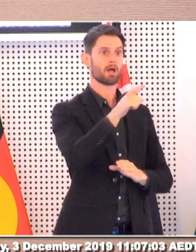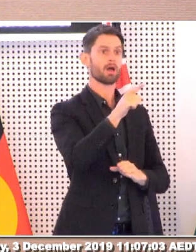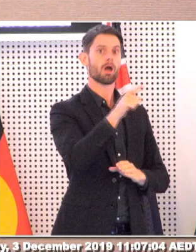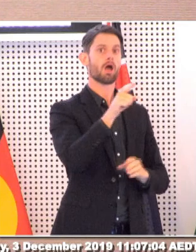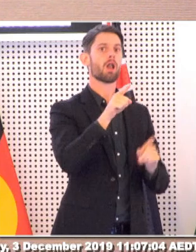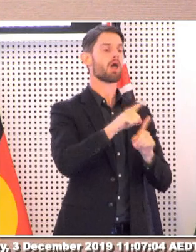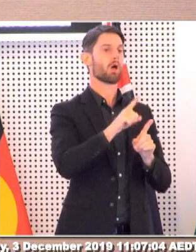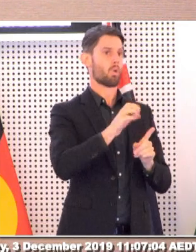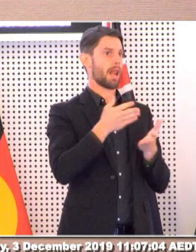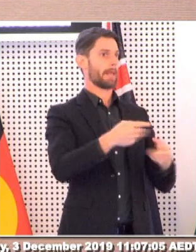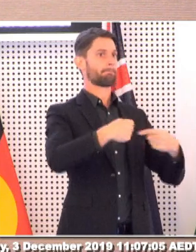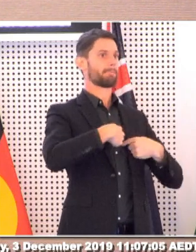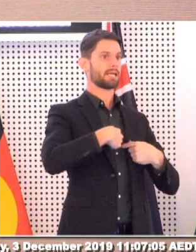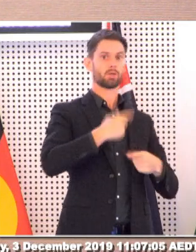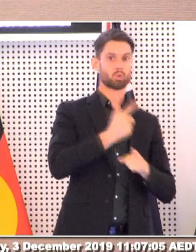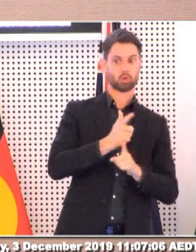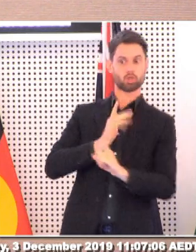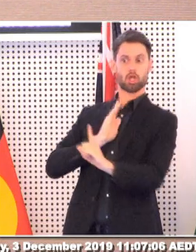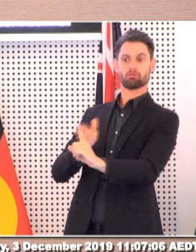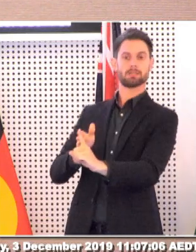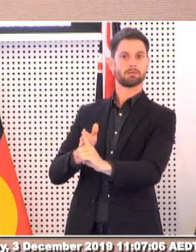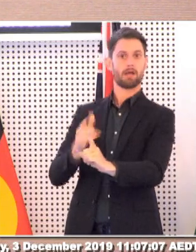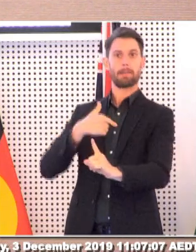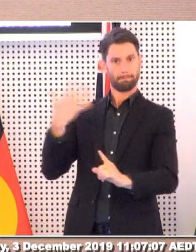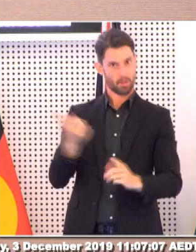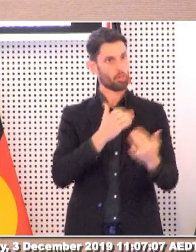residing within their residence to speak to them about violence and abuse.